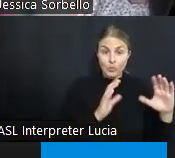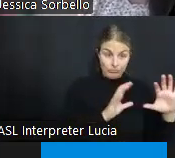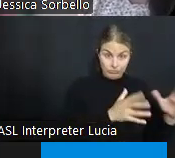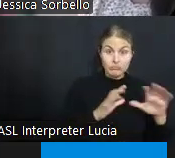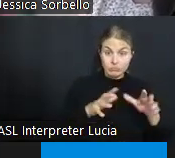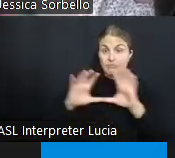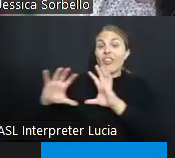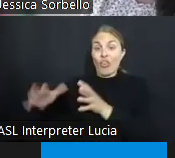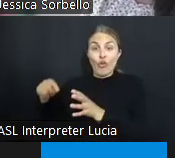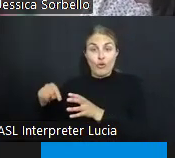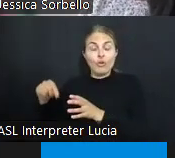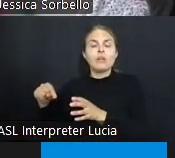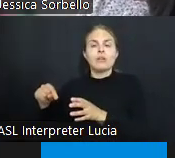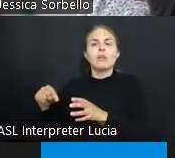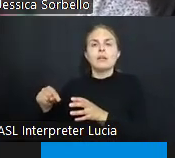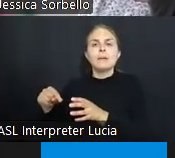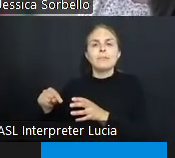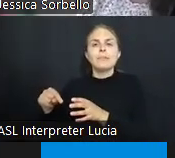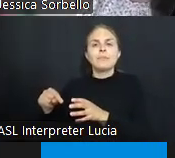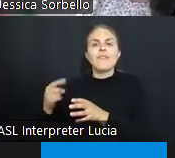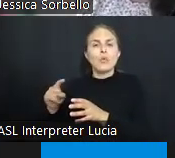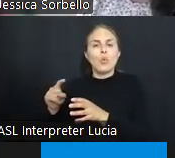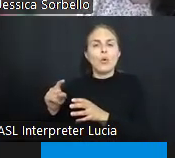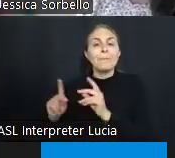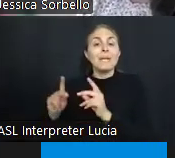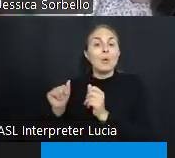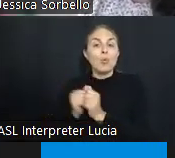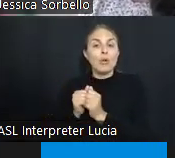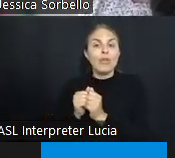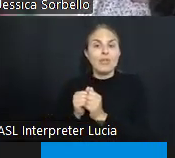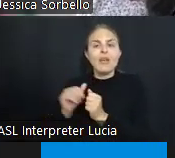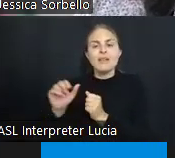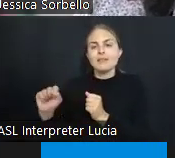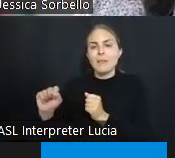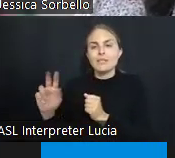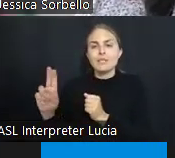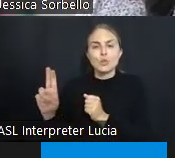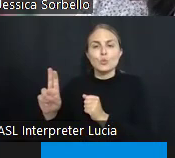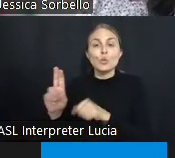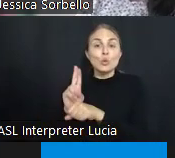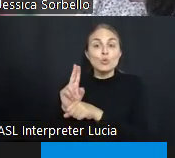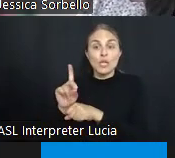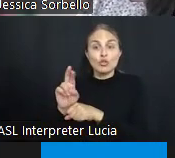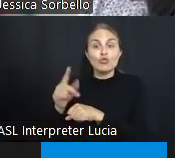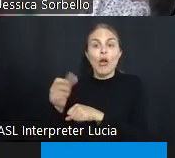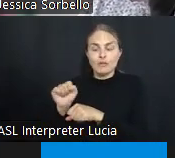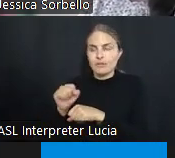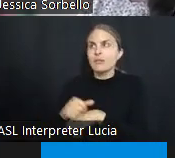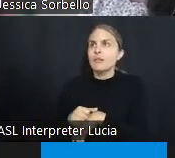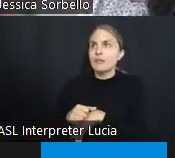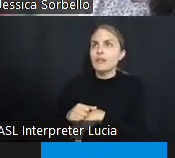So they looked at folks for ranging anywhere from 30 days without substance use all the way up past two years.